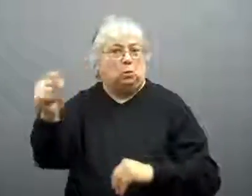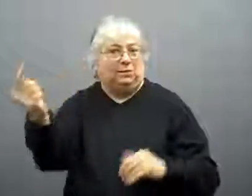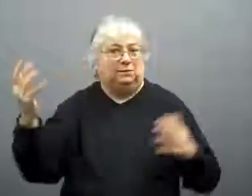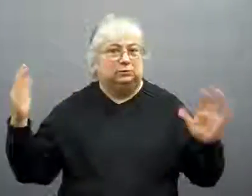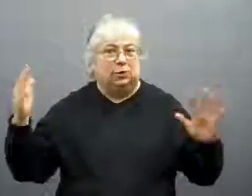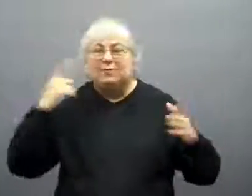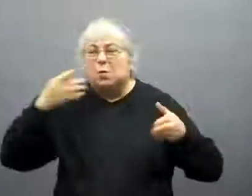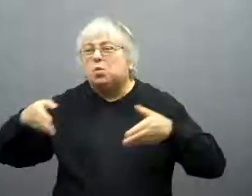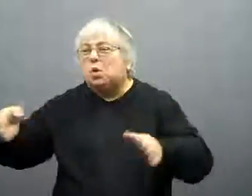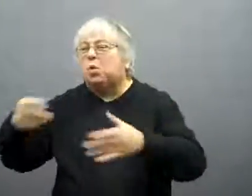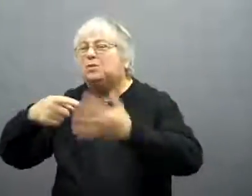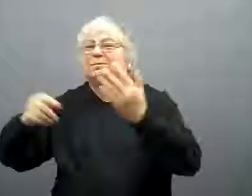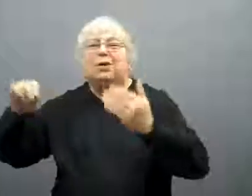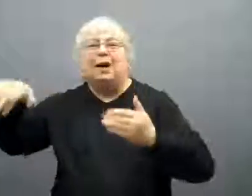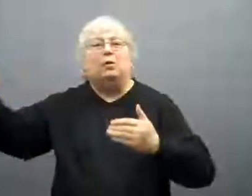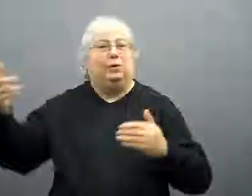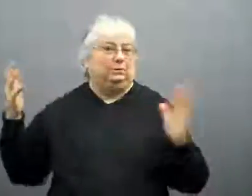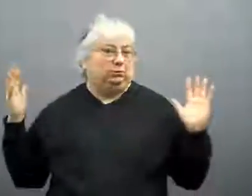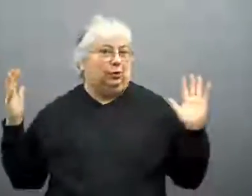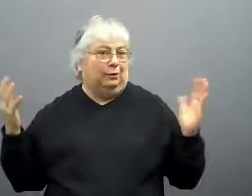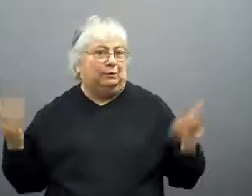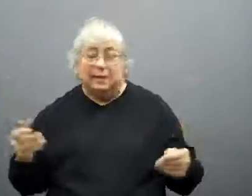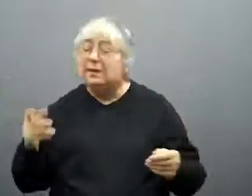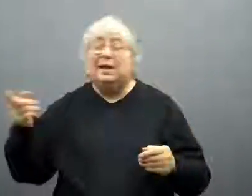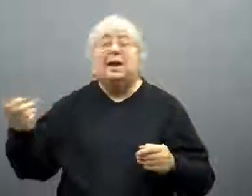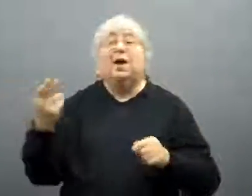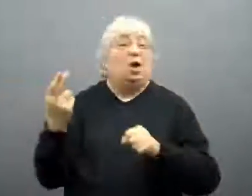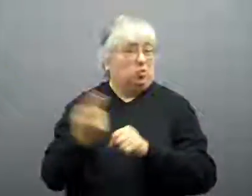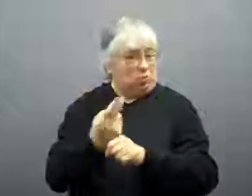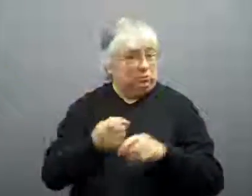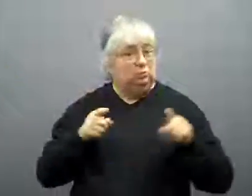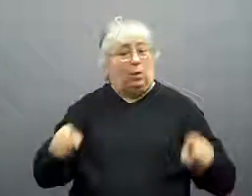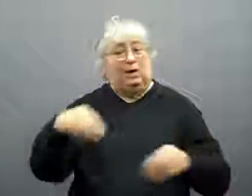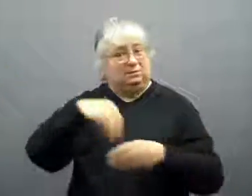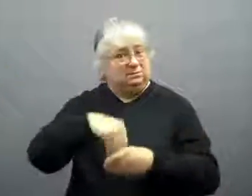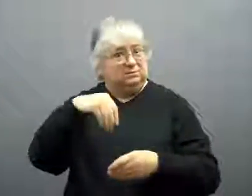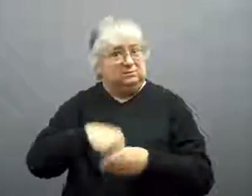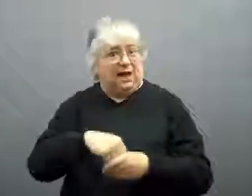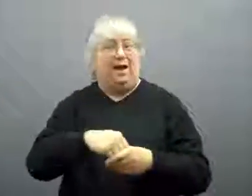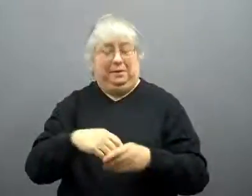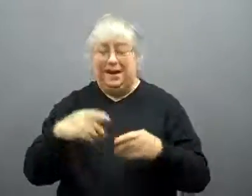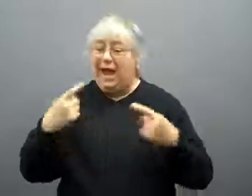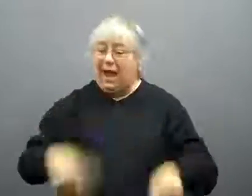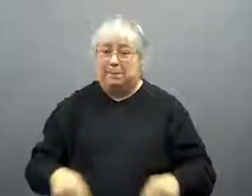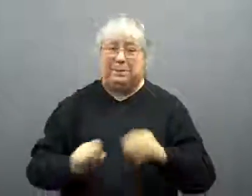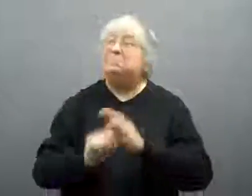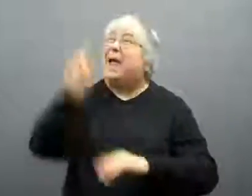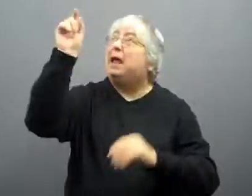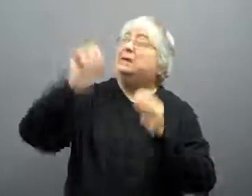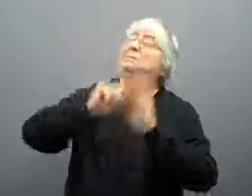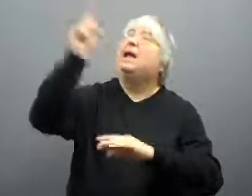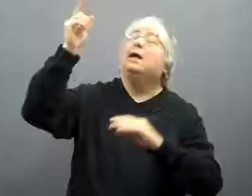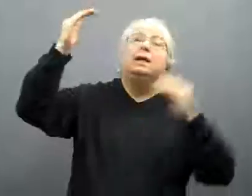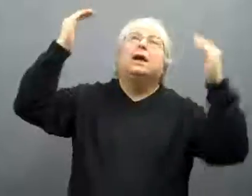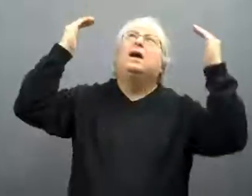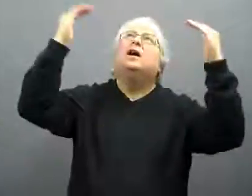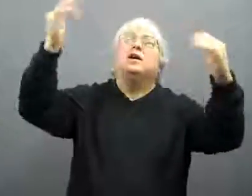They are for out on the road or whatever.